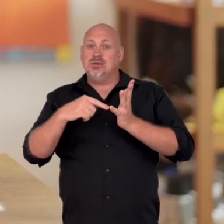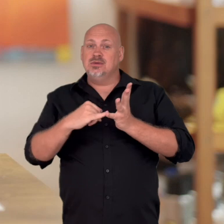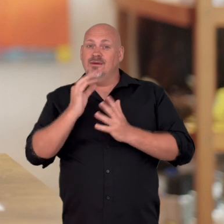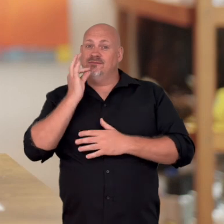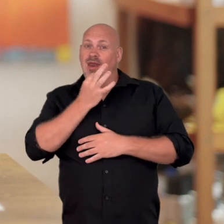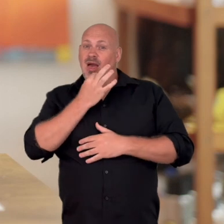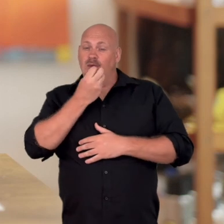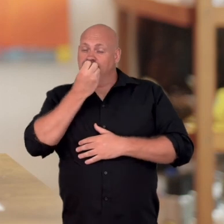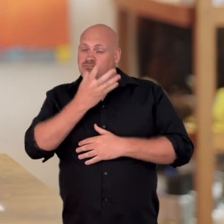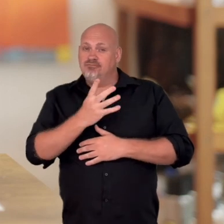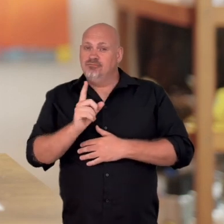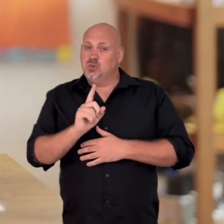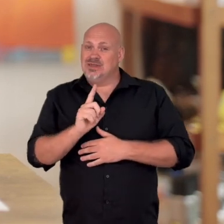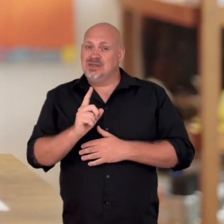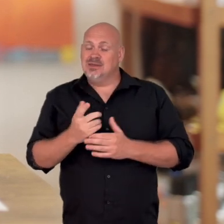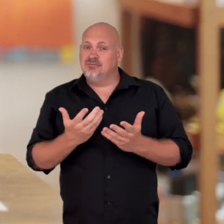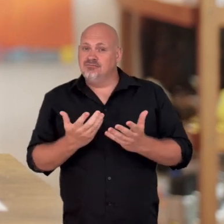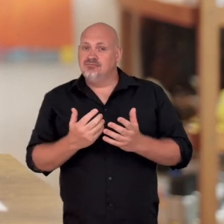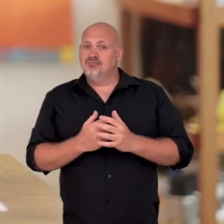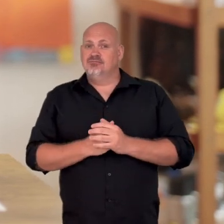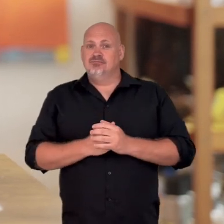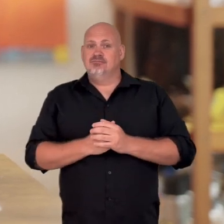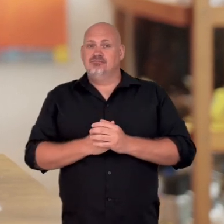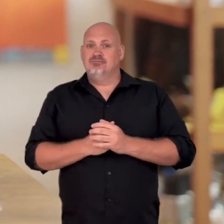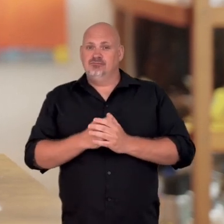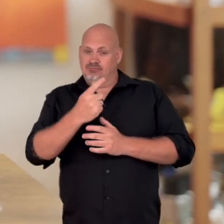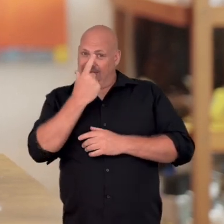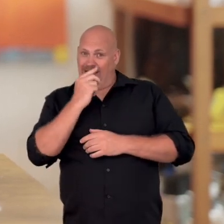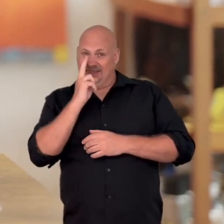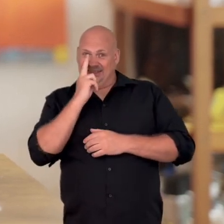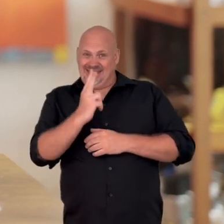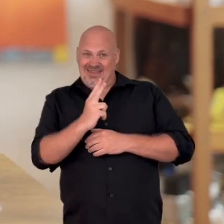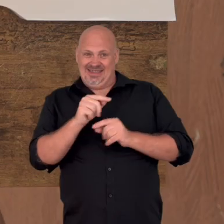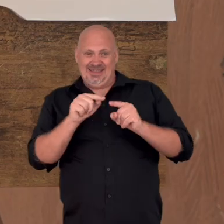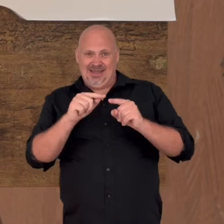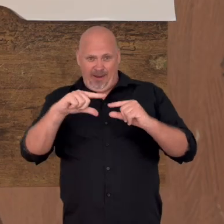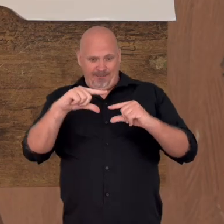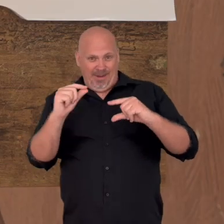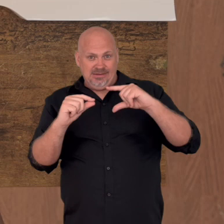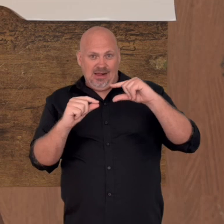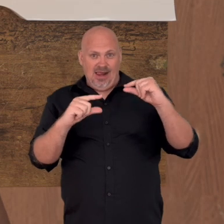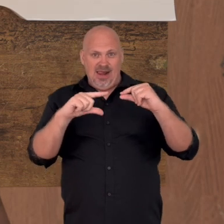is that is you can see the petals you can see each individual petal and it kind of blooms out